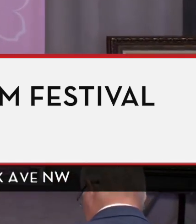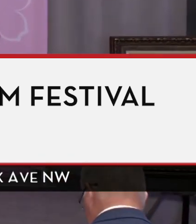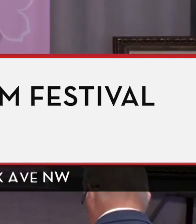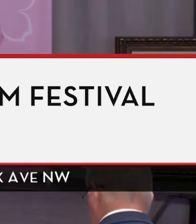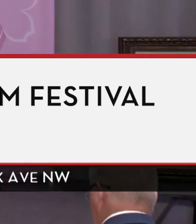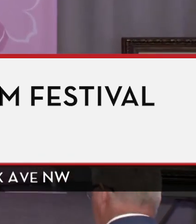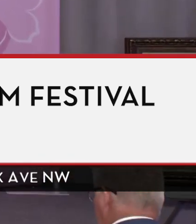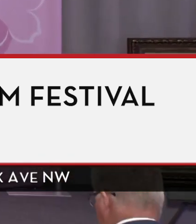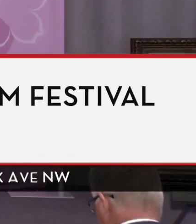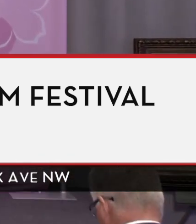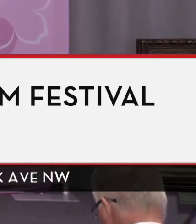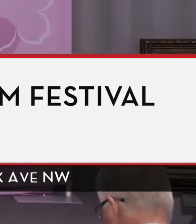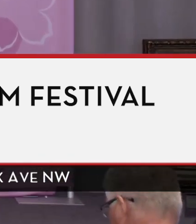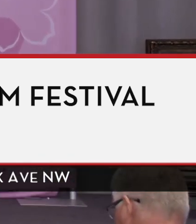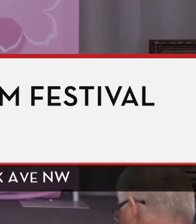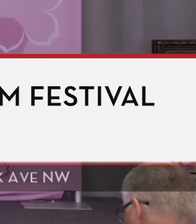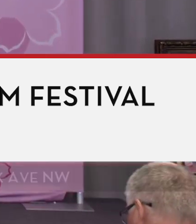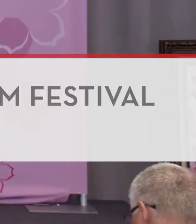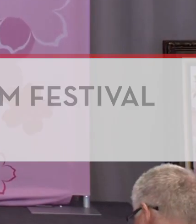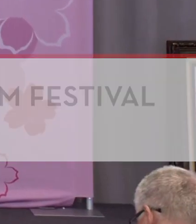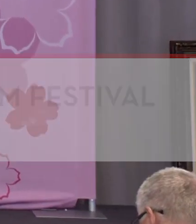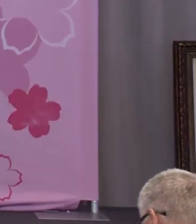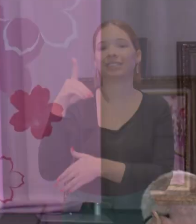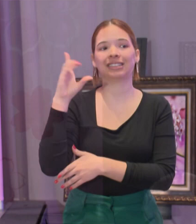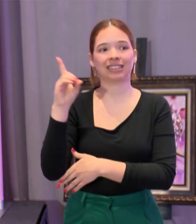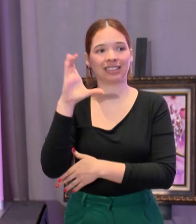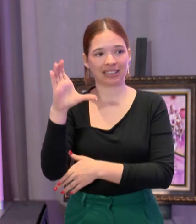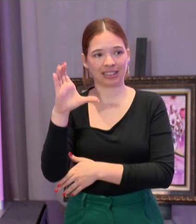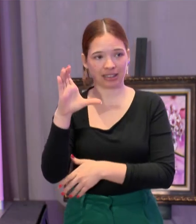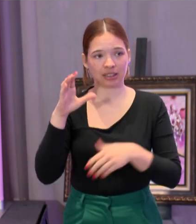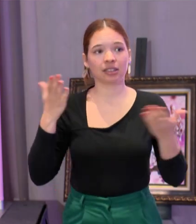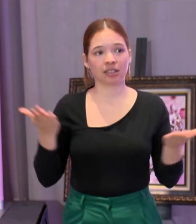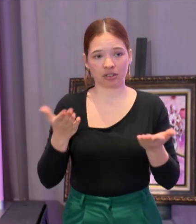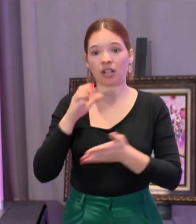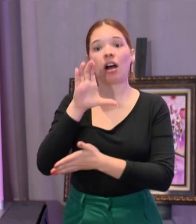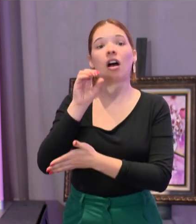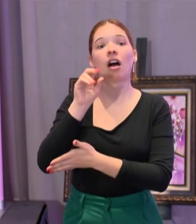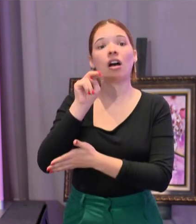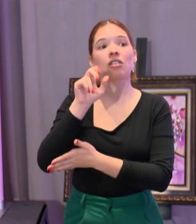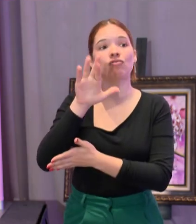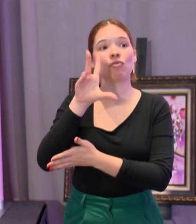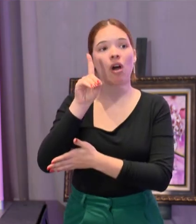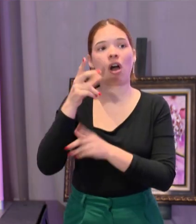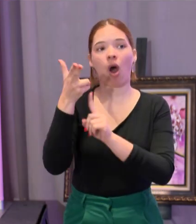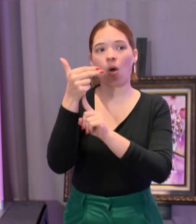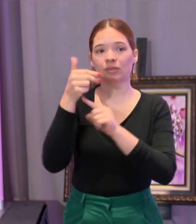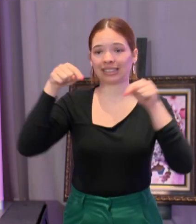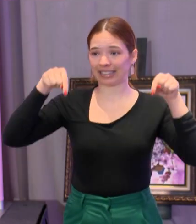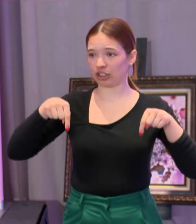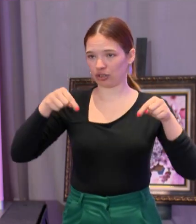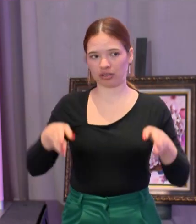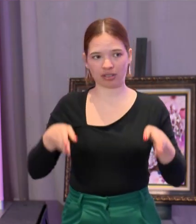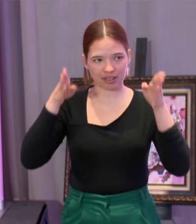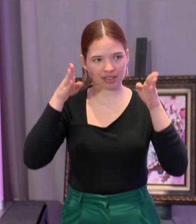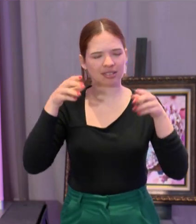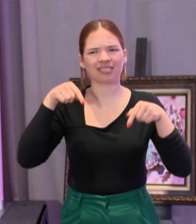AT THE CONRAD WASHINGTON, D.C. ON BEHALF OF THE CONRAD I WOULD LIKE TO WELCOME YOU ALL TO OUR BEAUTIFUL HOTEL THIS MORNING.